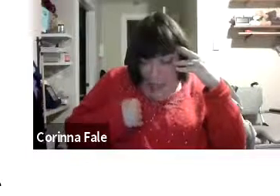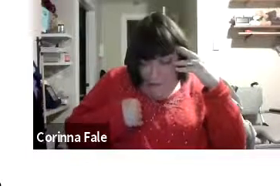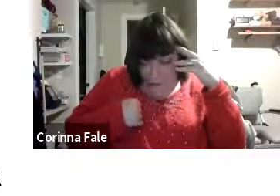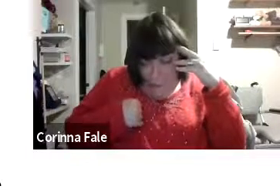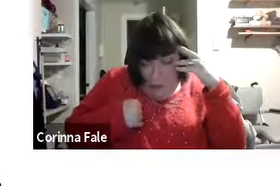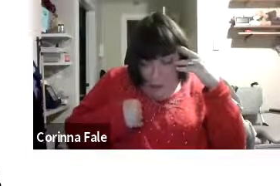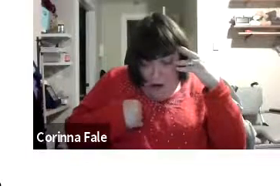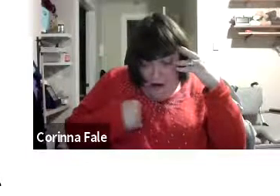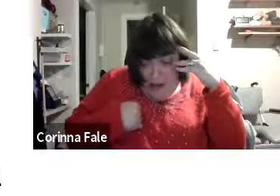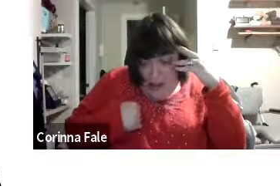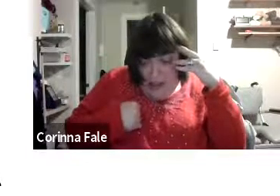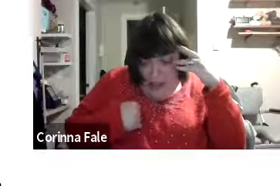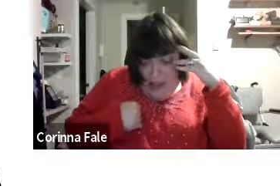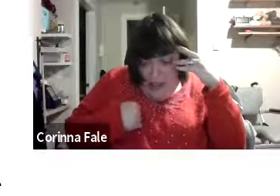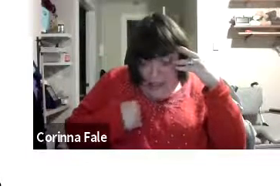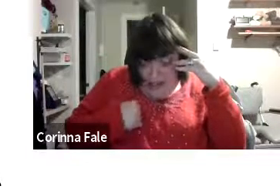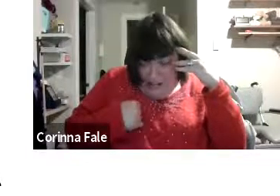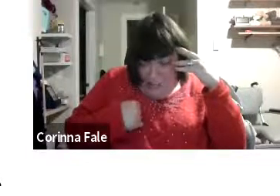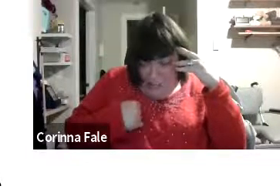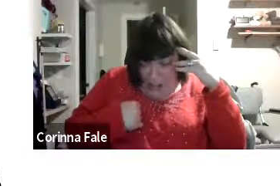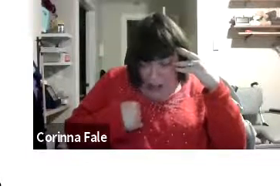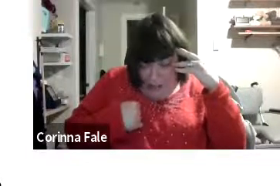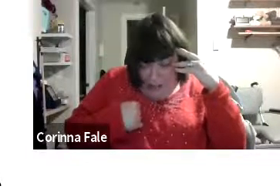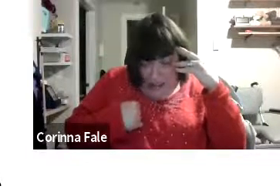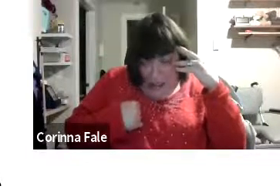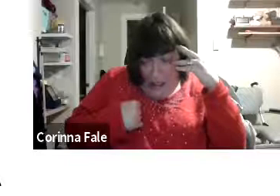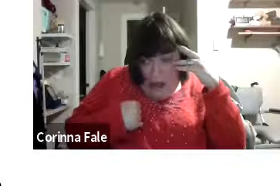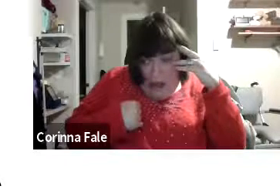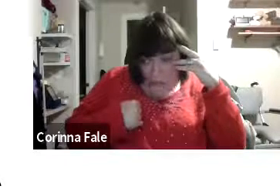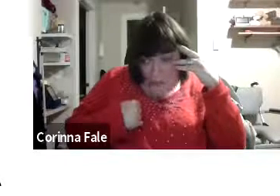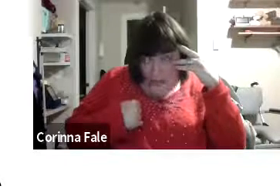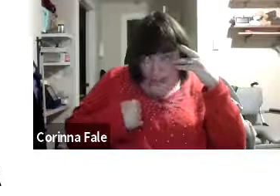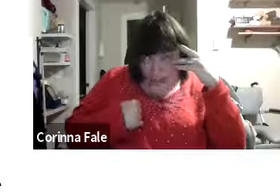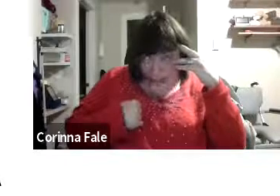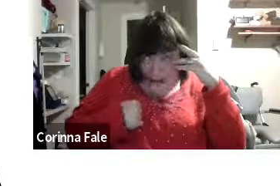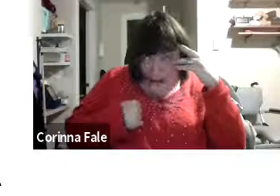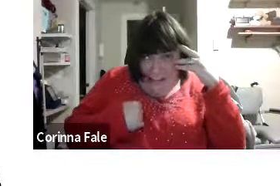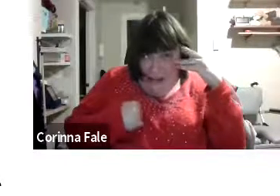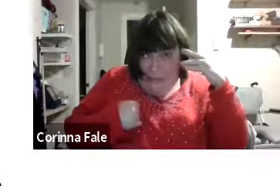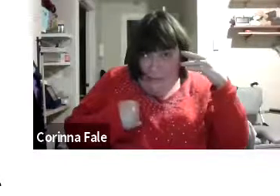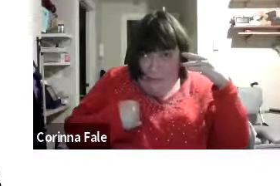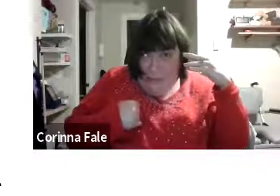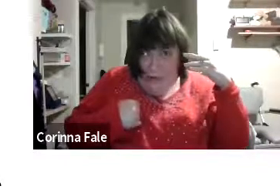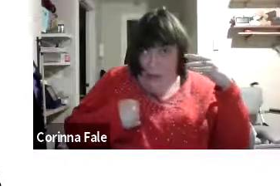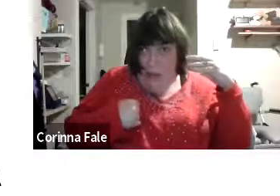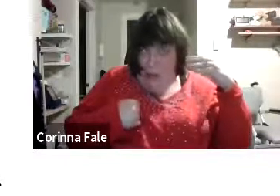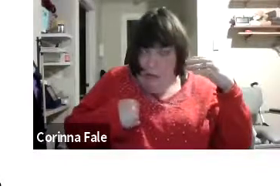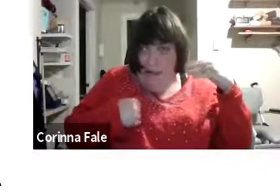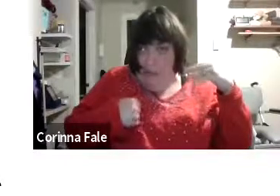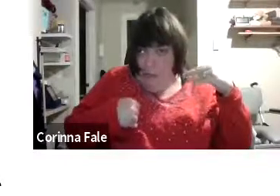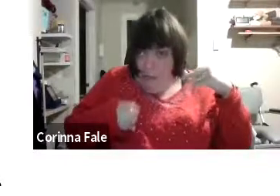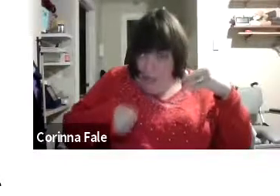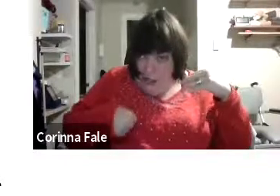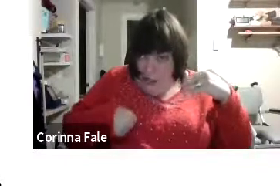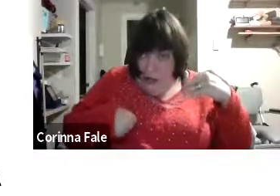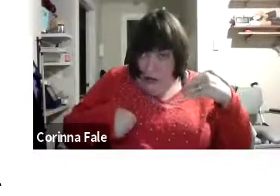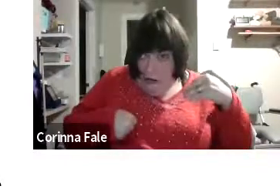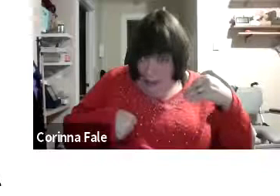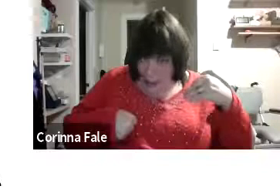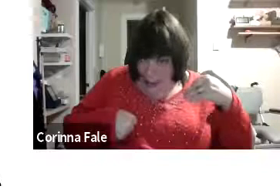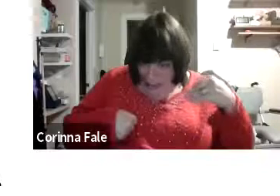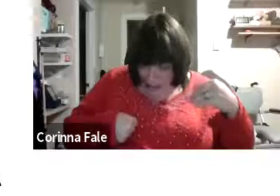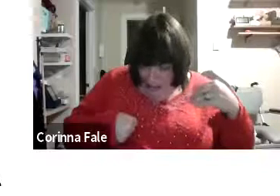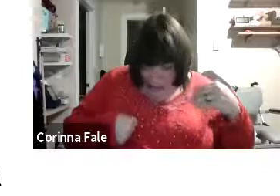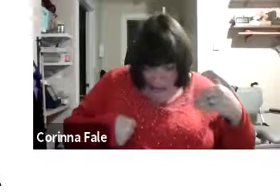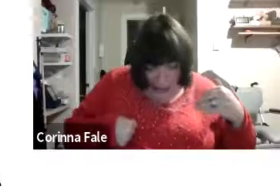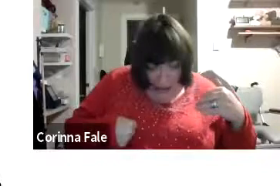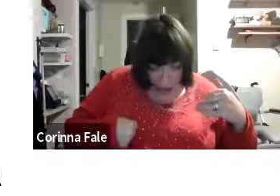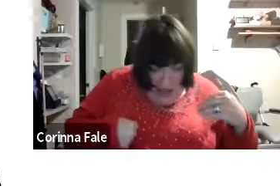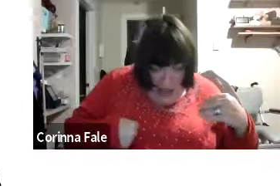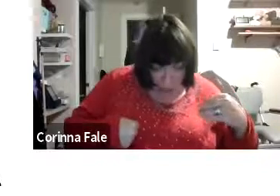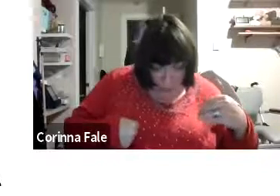Corinna Fale: have even more accessible housing options, they are easier for people who use wheelchairs, to access i'm.